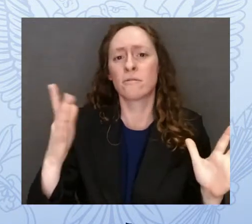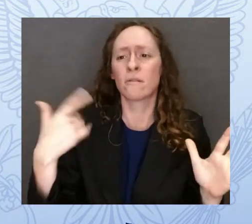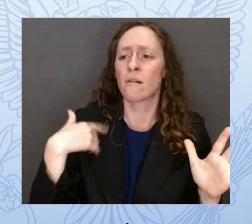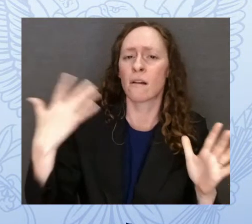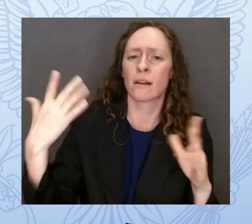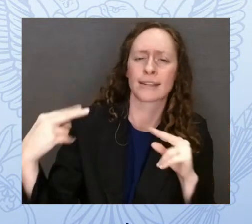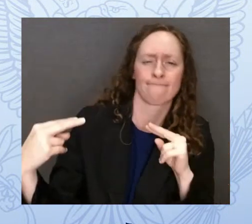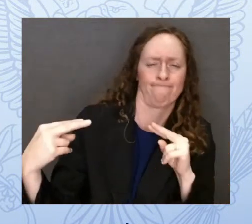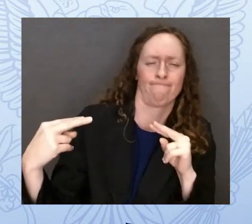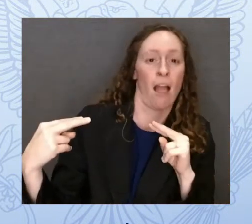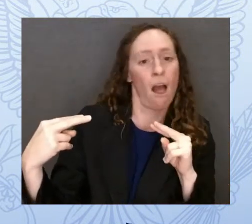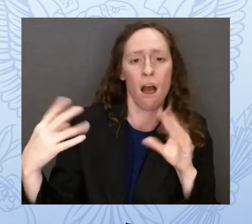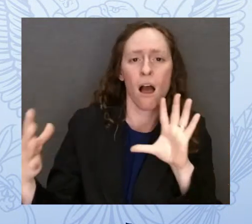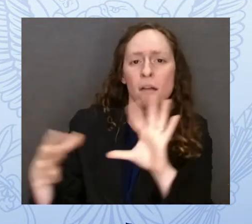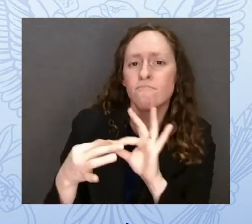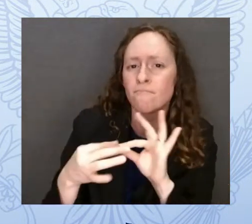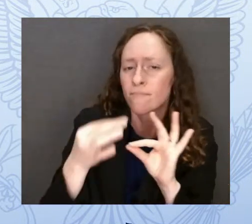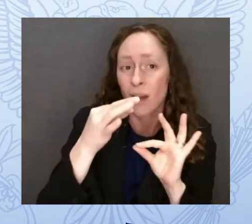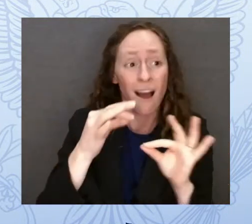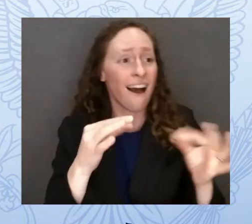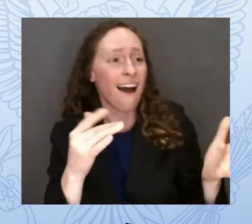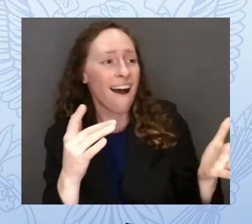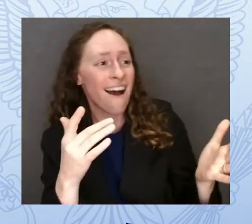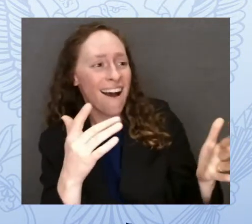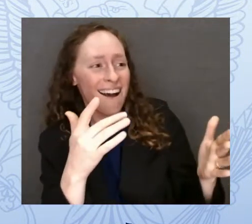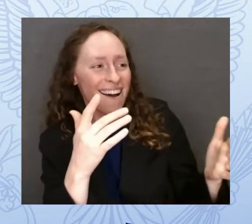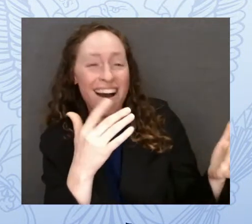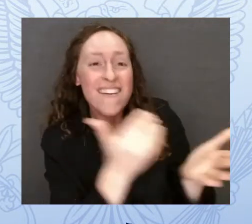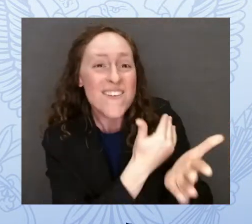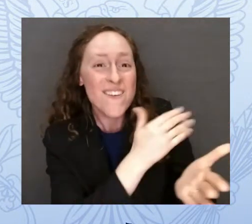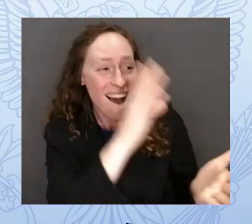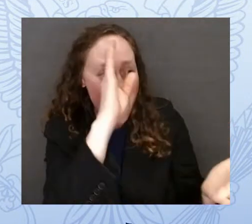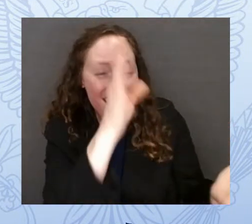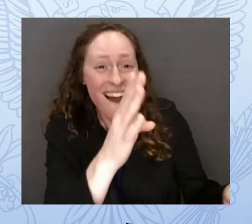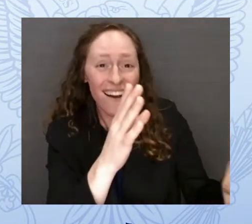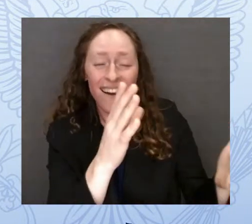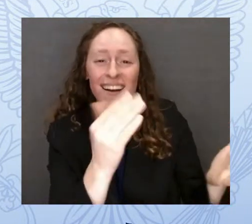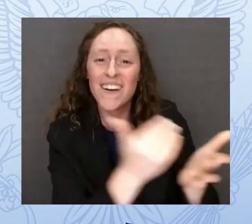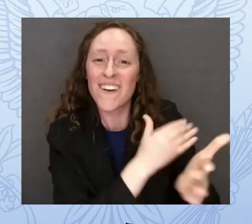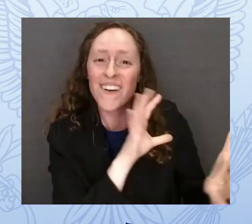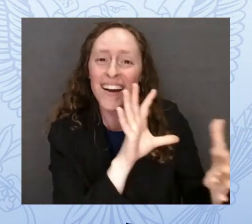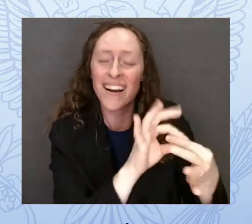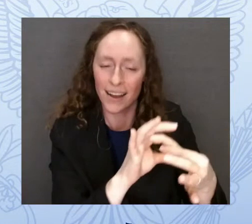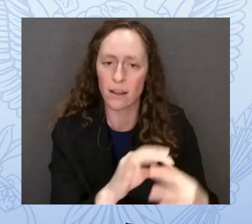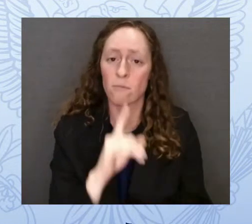Tomorrow's dinner encapsulates this philosophy as we serve this curated menu